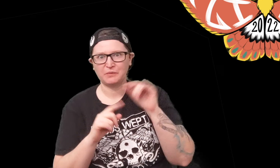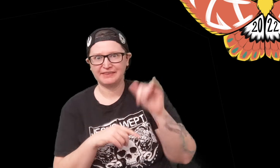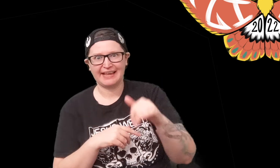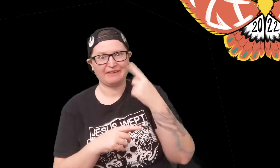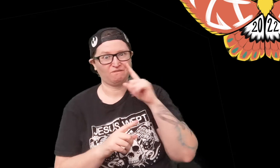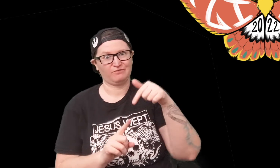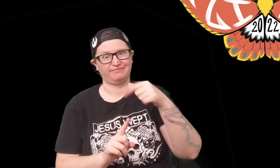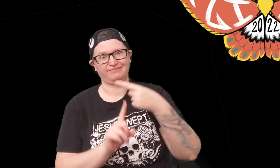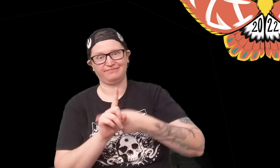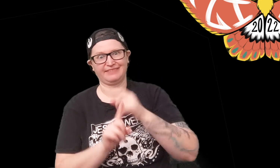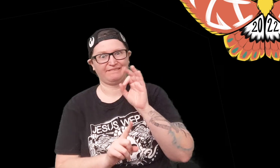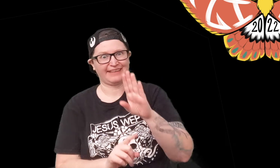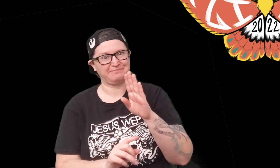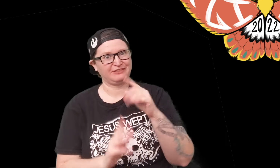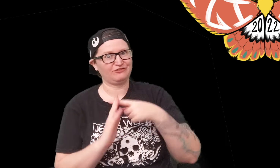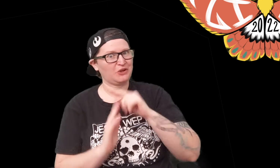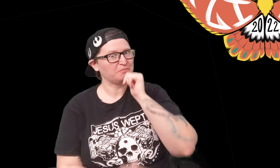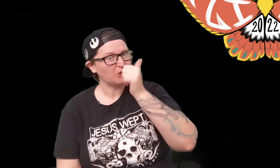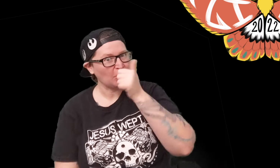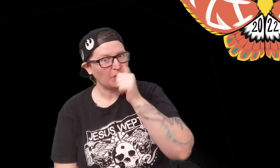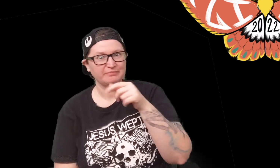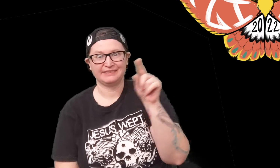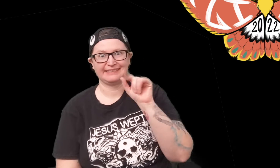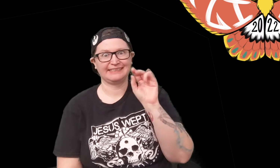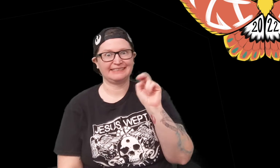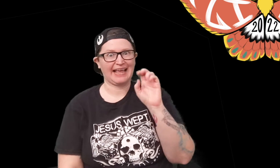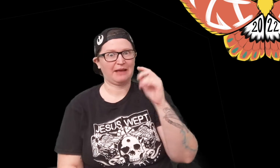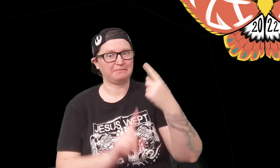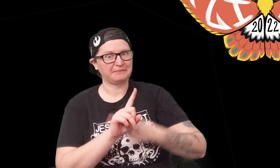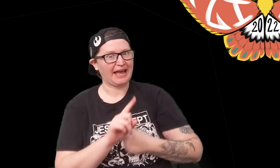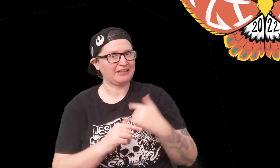to and getting excited about for the month of February which again starts tomorrow